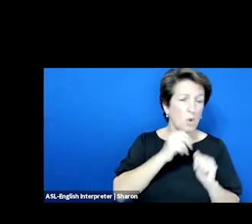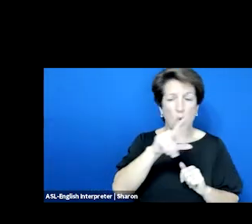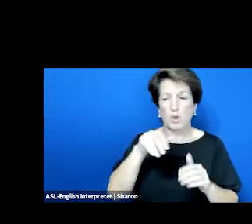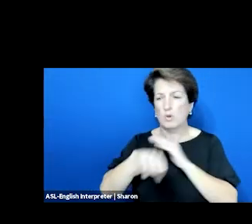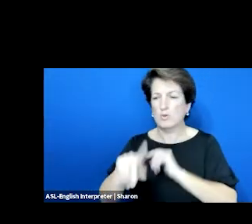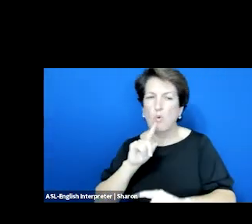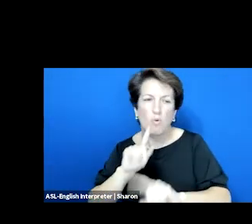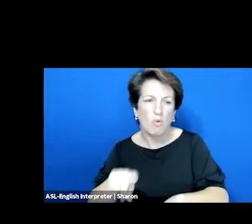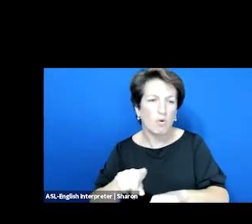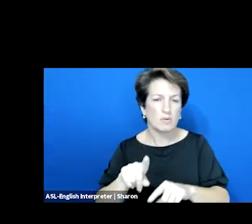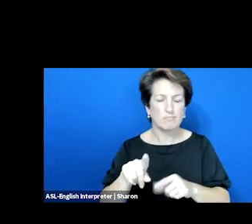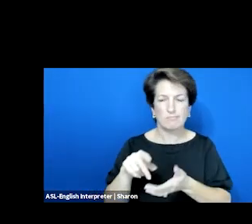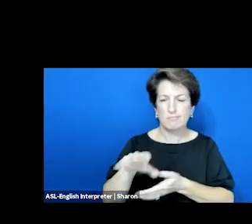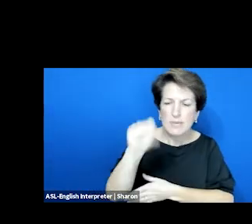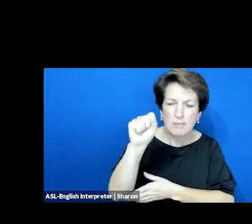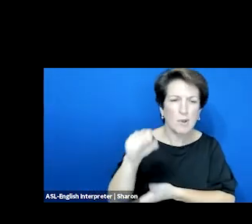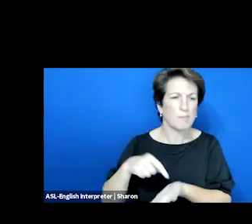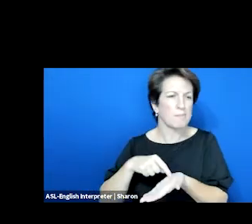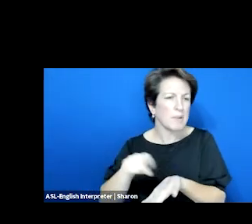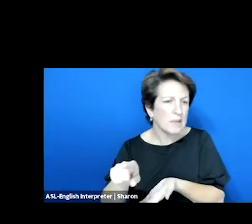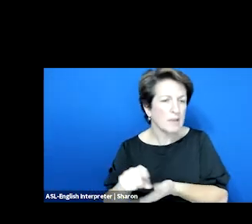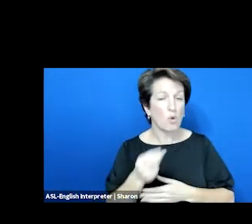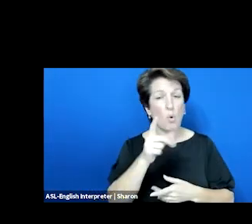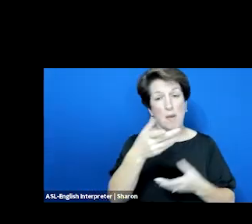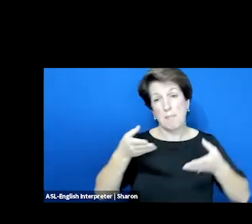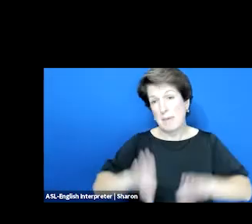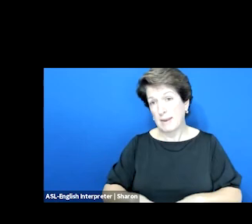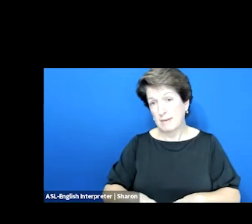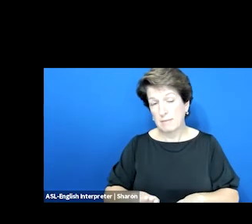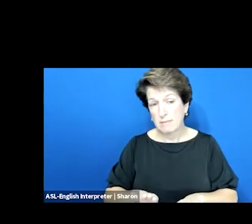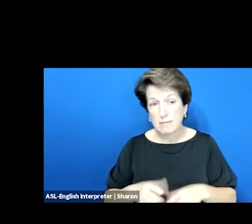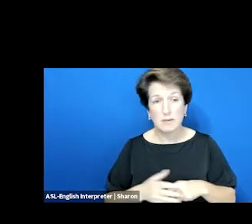indoor purpose of an indoor sports or recreation facility, solely for the purpose of